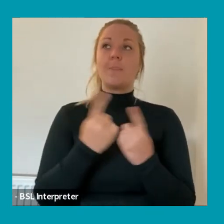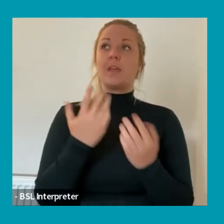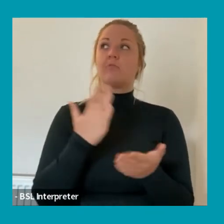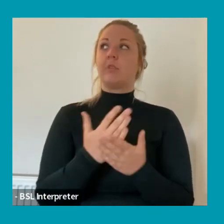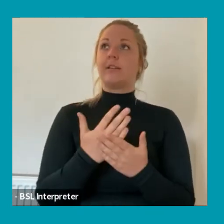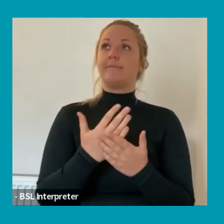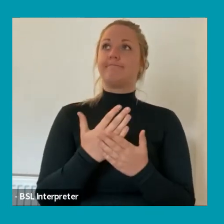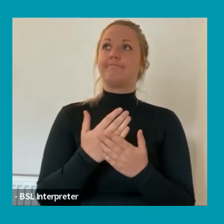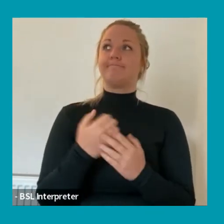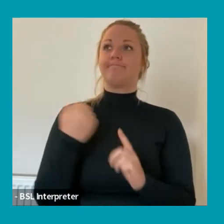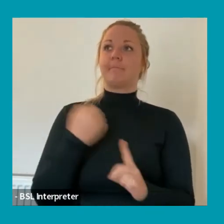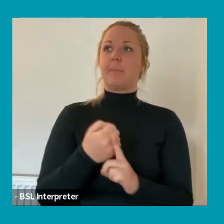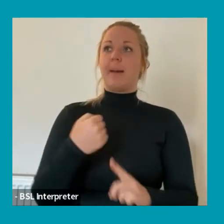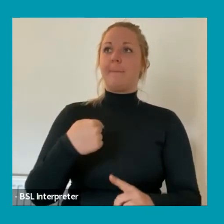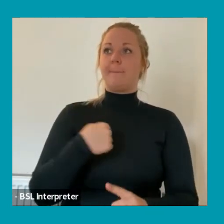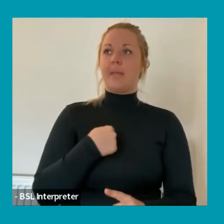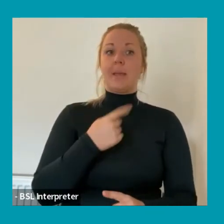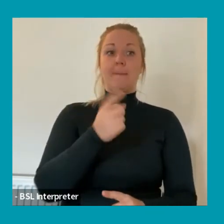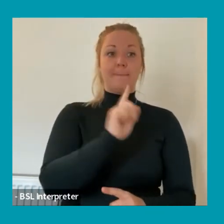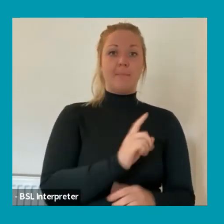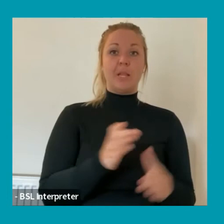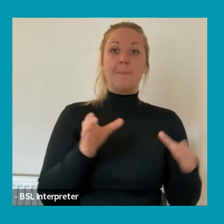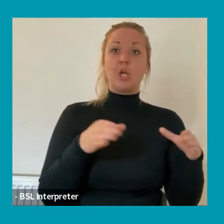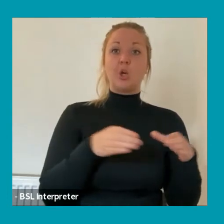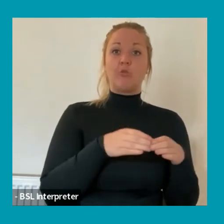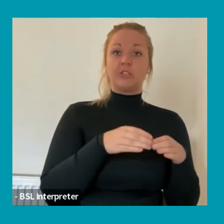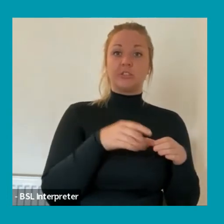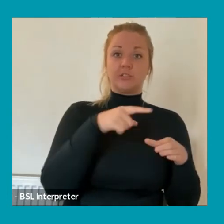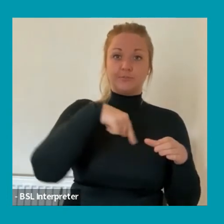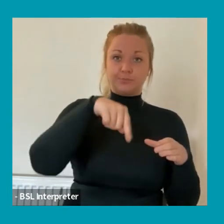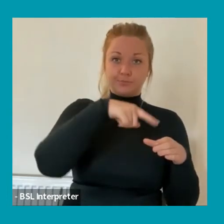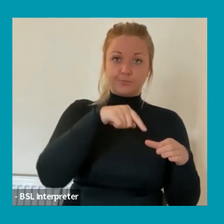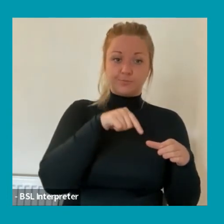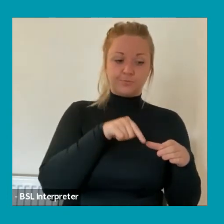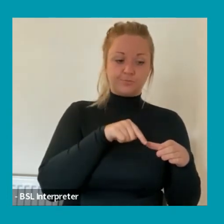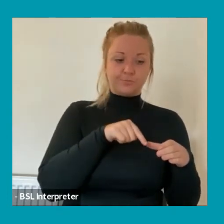The people in a minority group need allies.